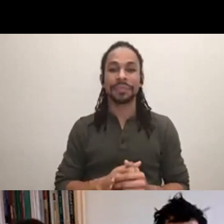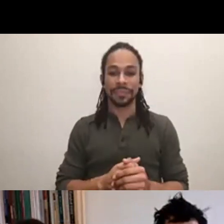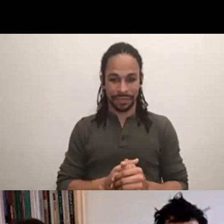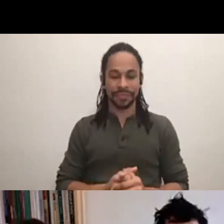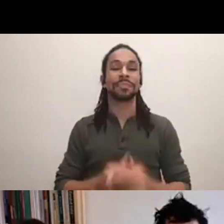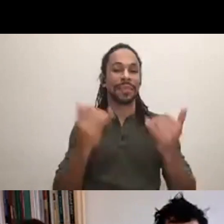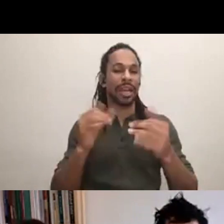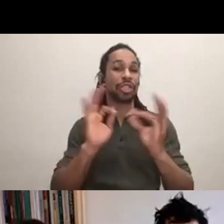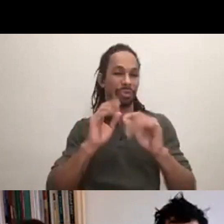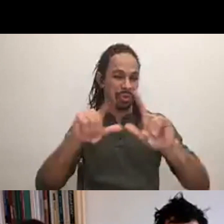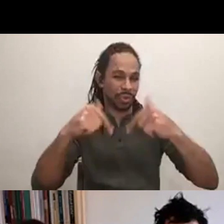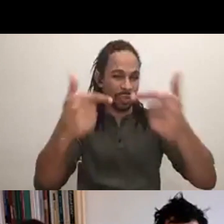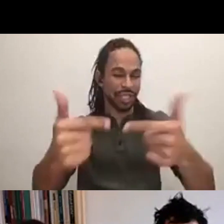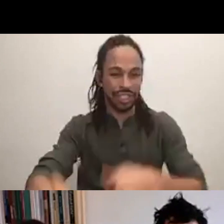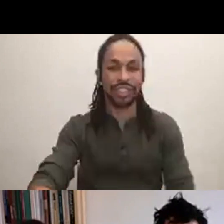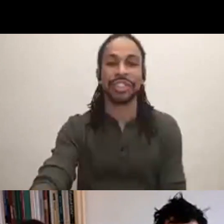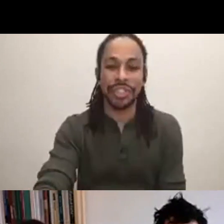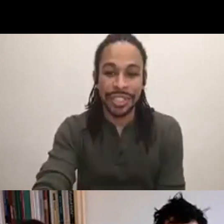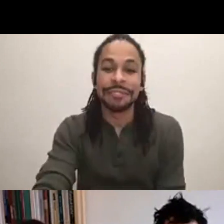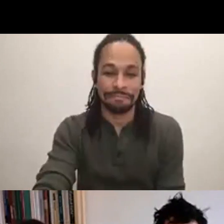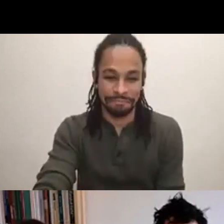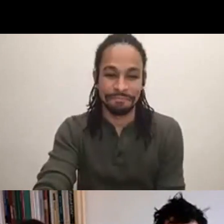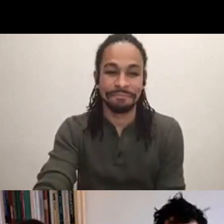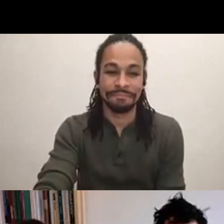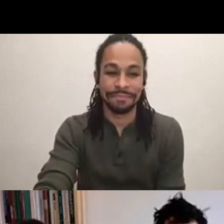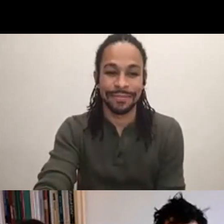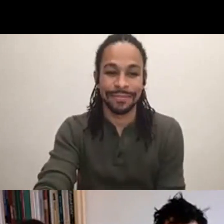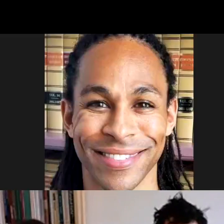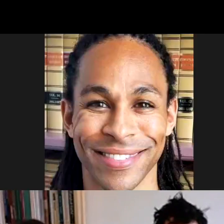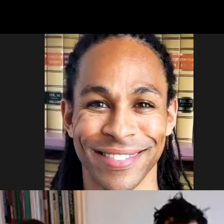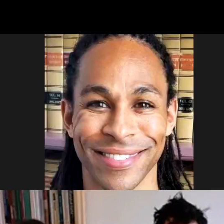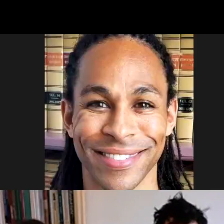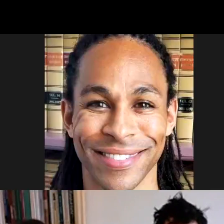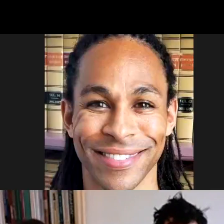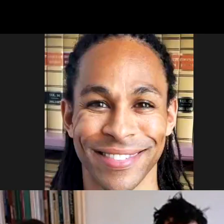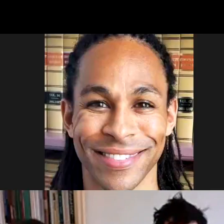the beginning, an earlier form of this project was a workbook, workshop curriculum and that